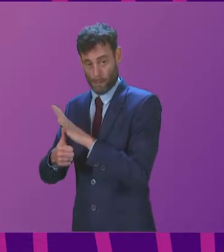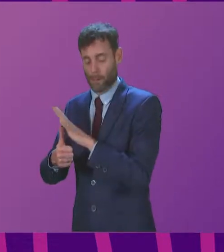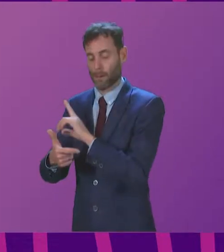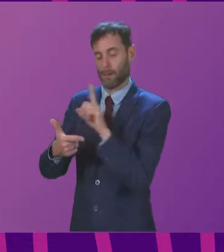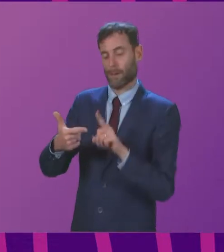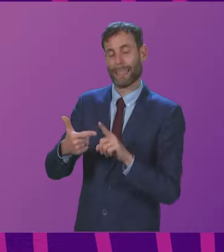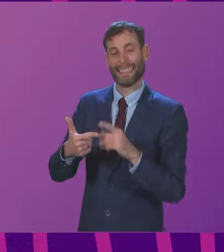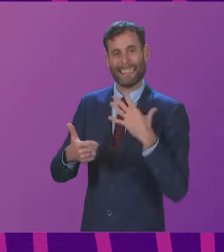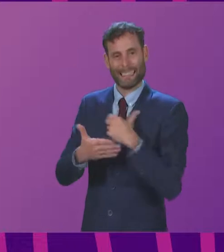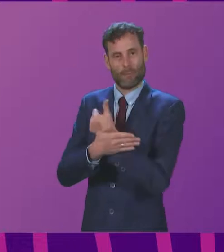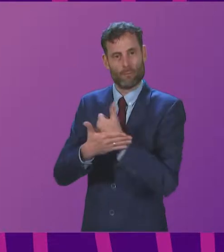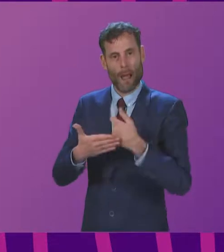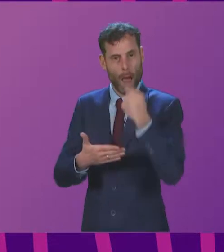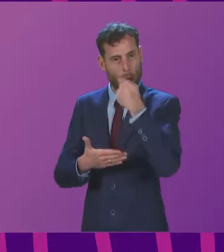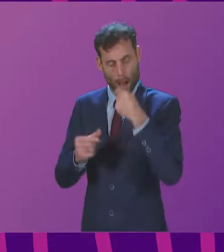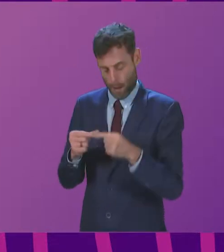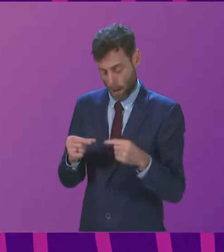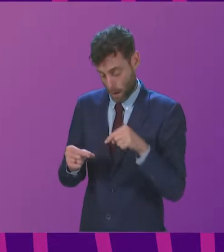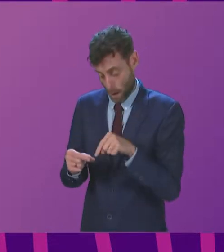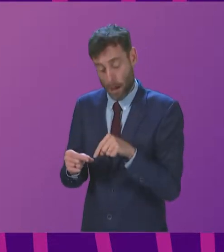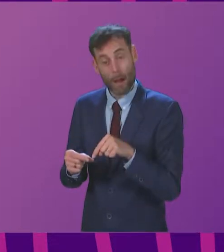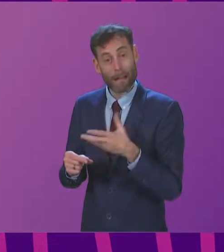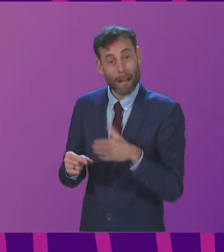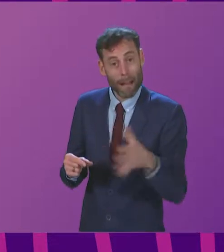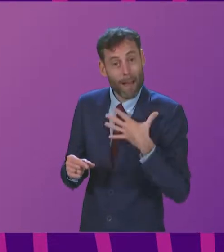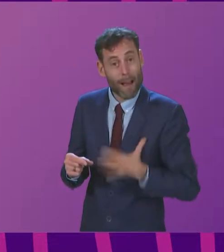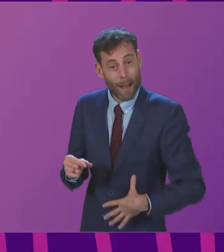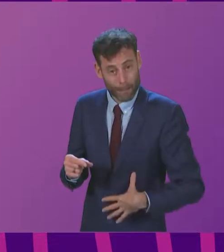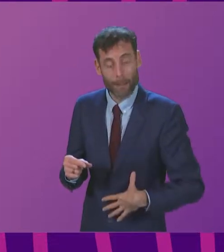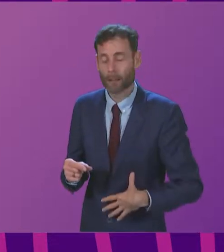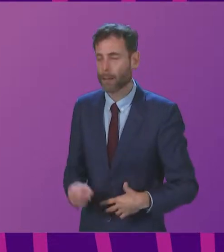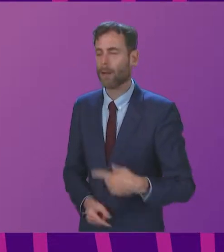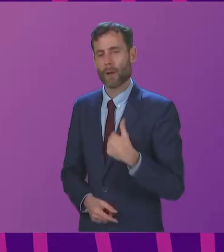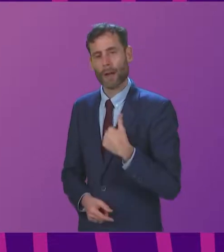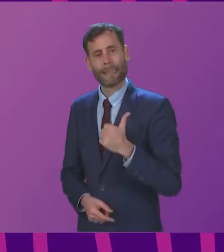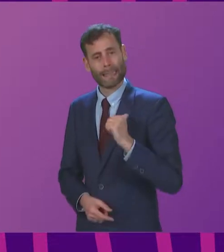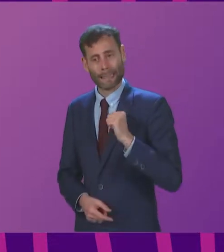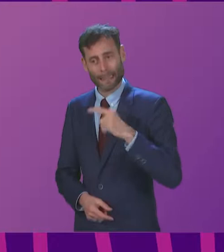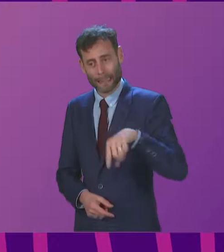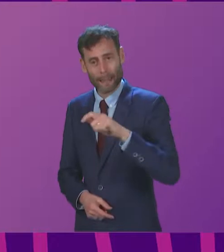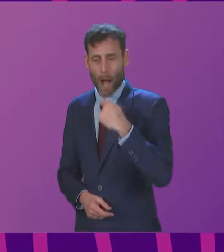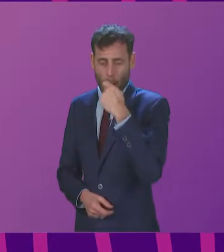regular lateral flow tests. We have been asking people to do that routinely twice a week. However,